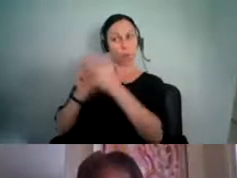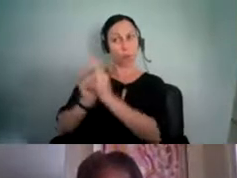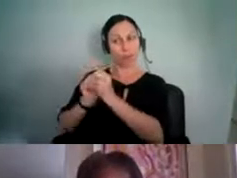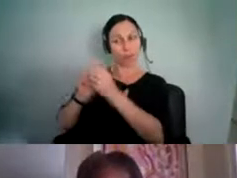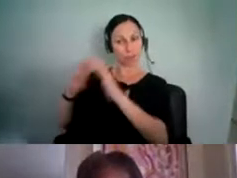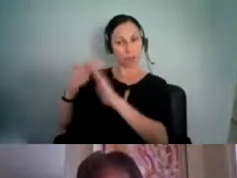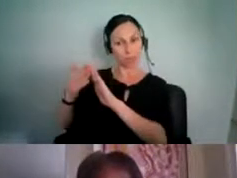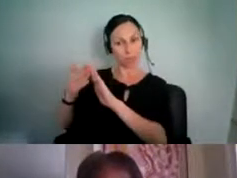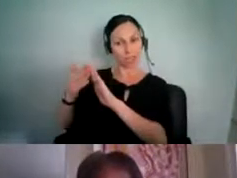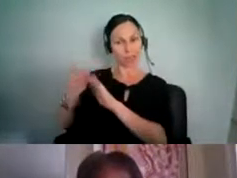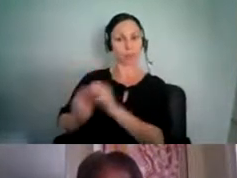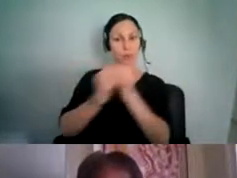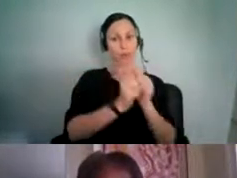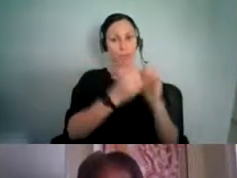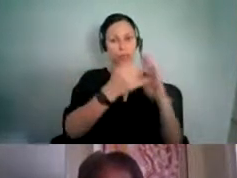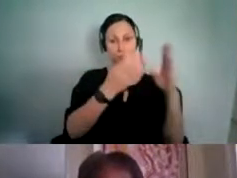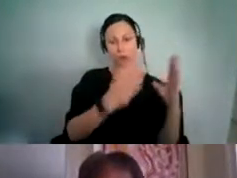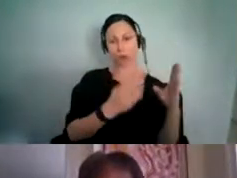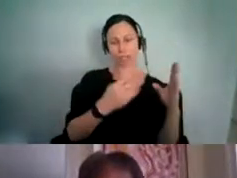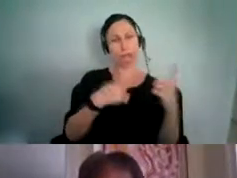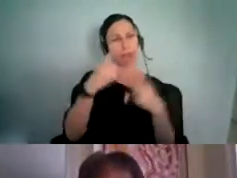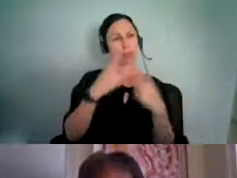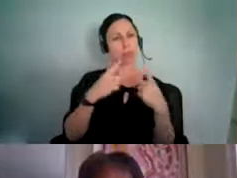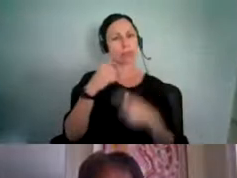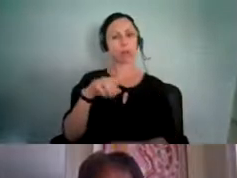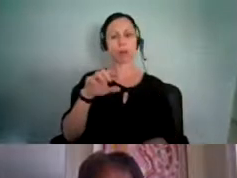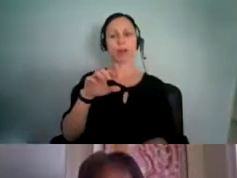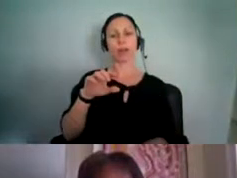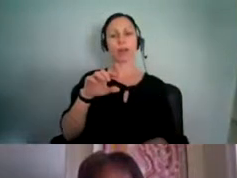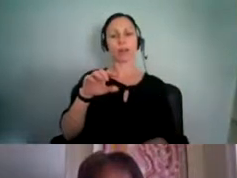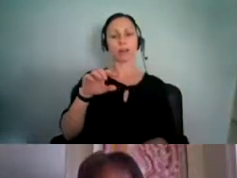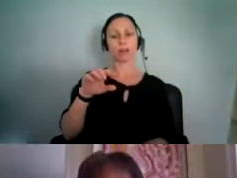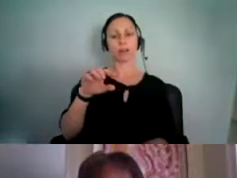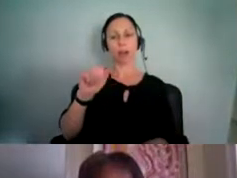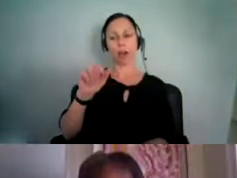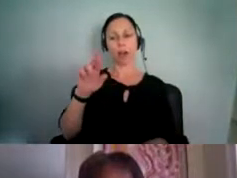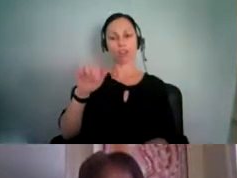I think about enter our goad, and are we drawn towards a new era and that kinds of information